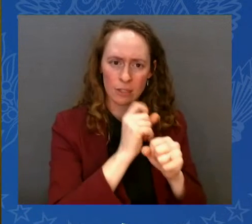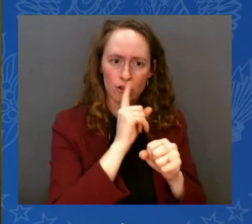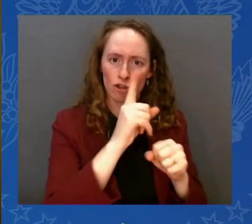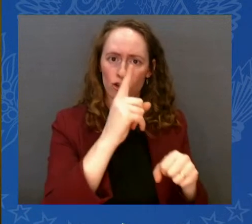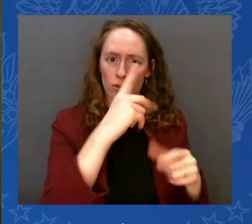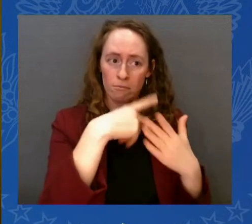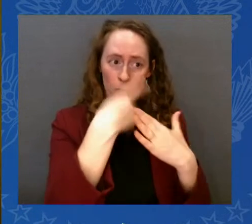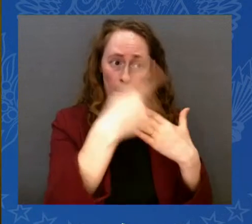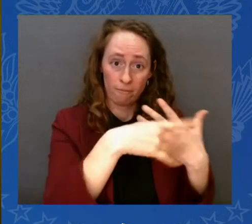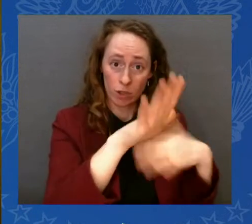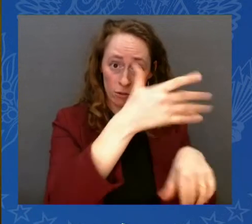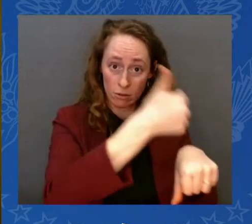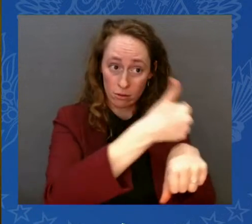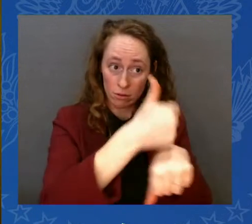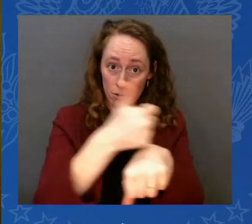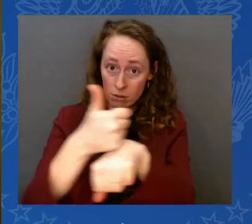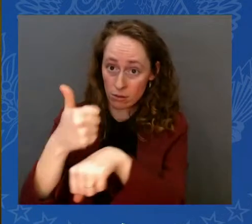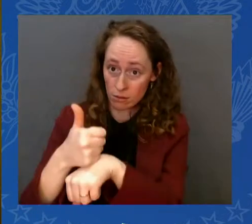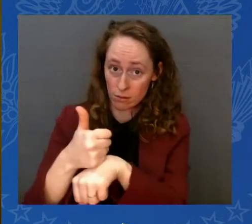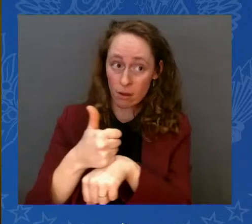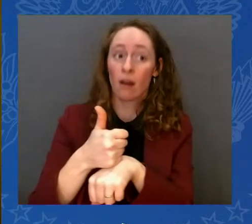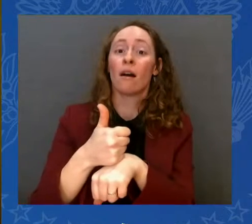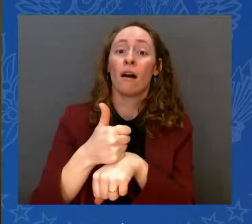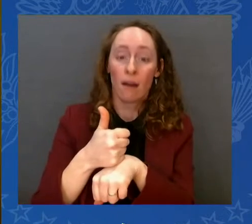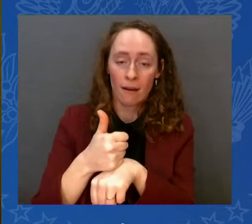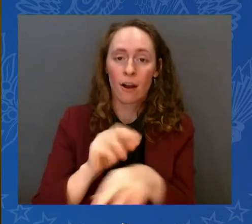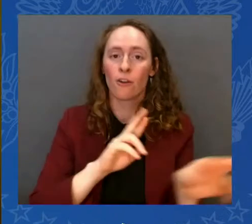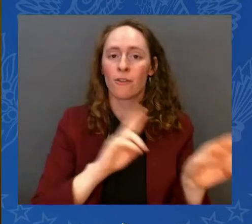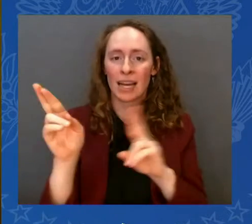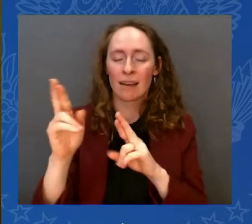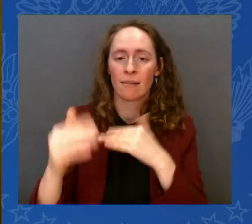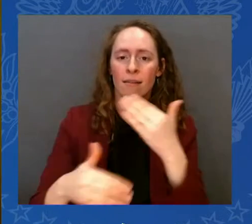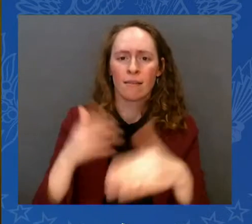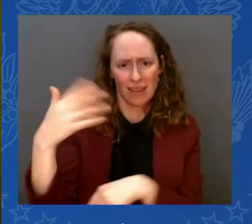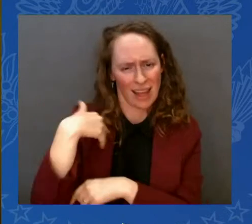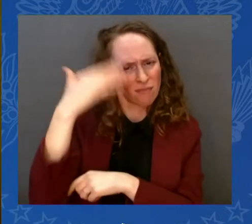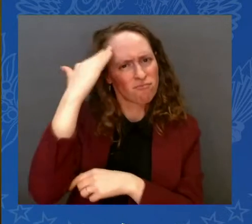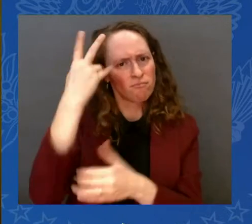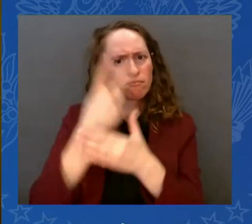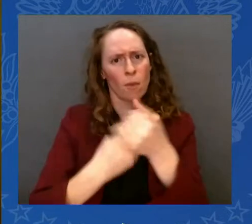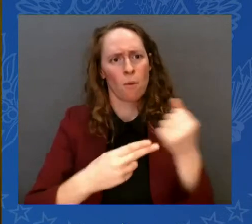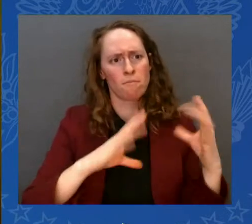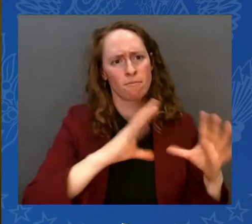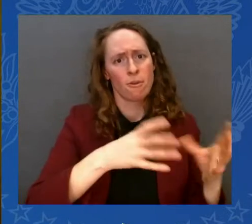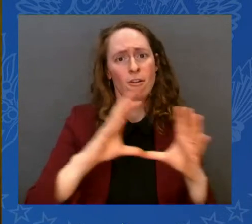in both our parties -- the talking heads like to say there's not bipartisanship.